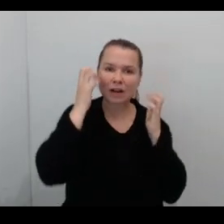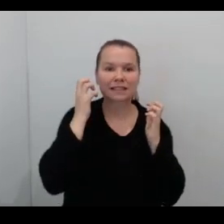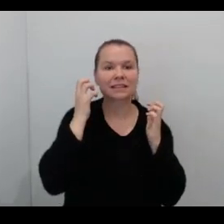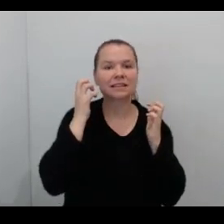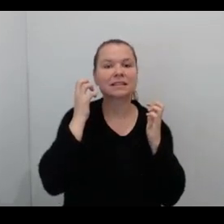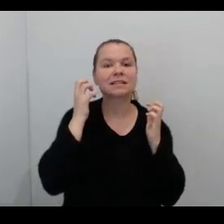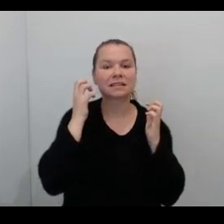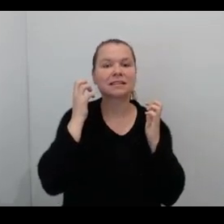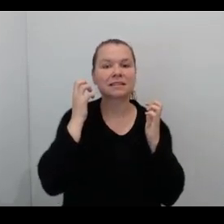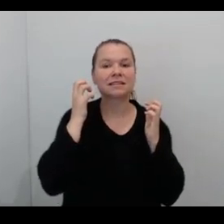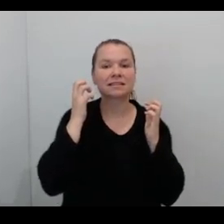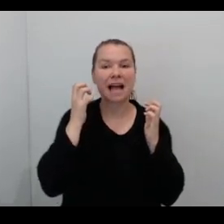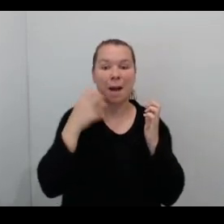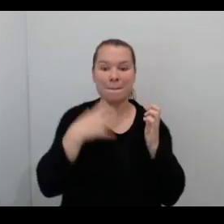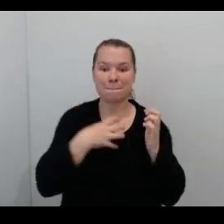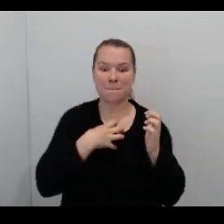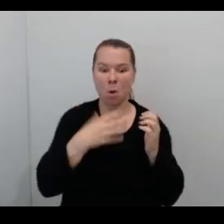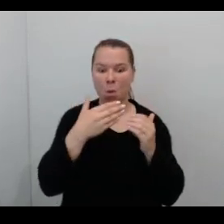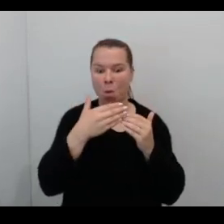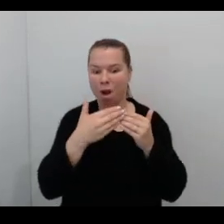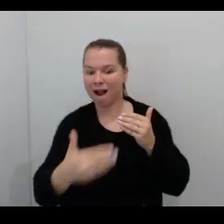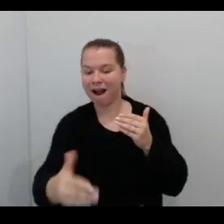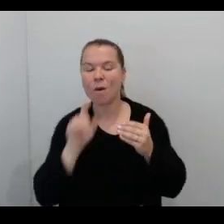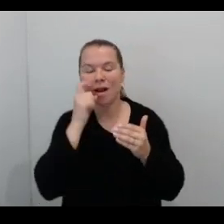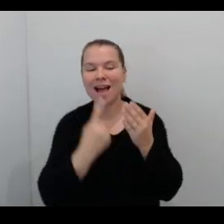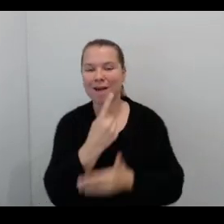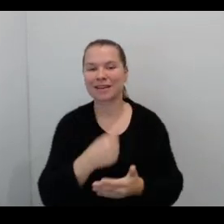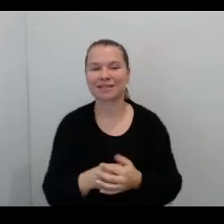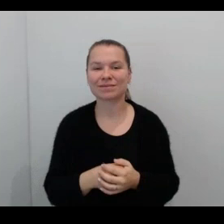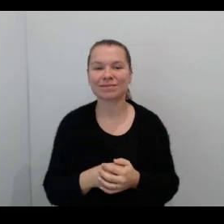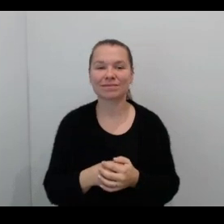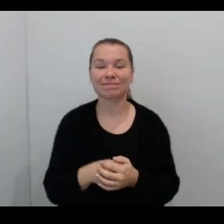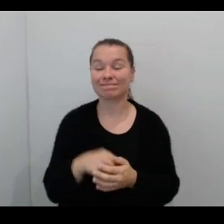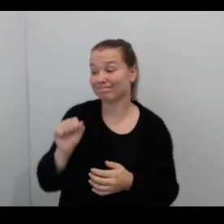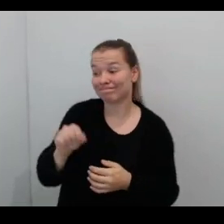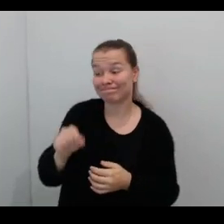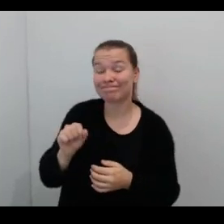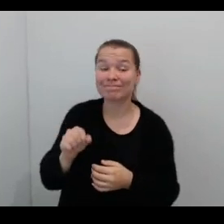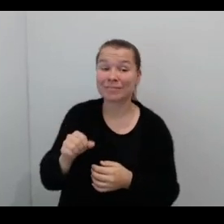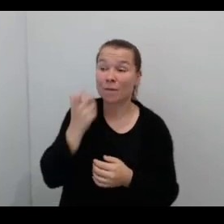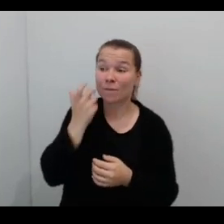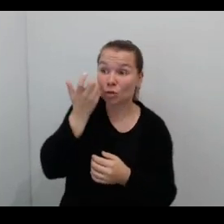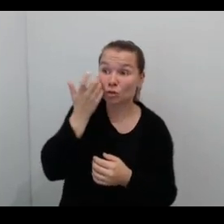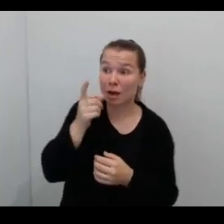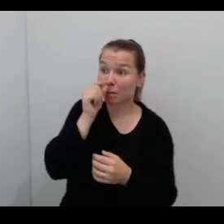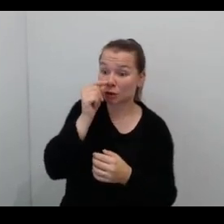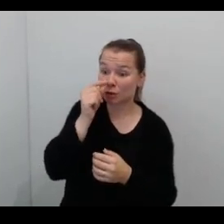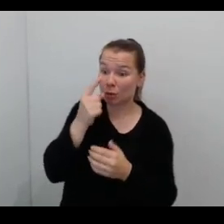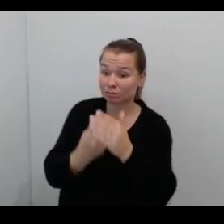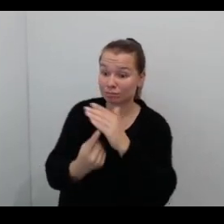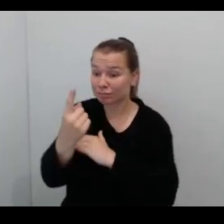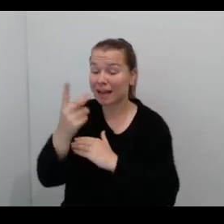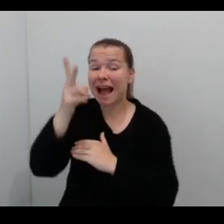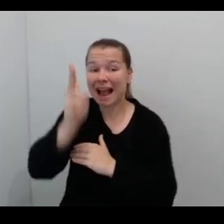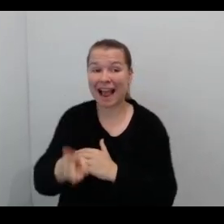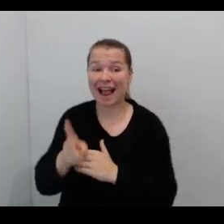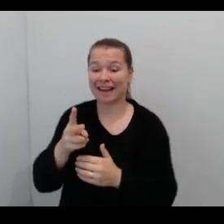Unpaid rates, accounts, there may be other accounts there too that maybe impacted as a result.